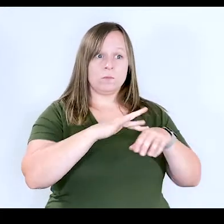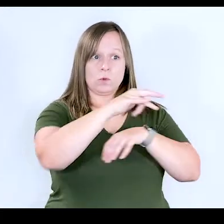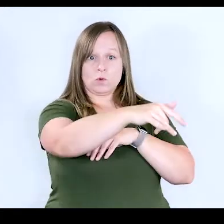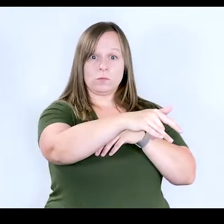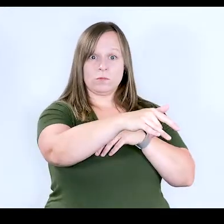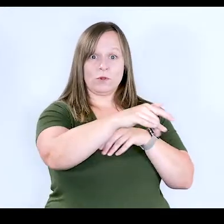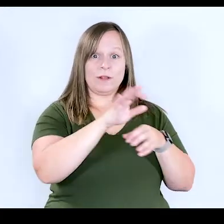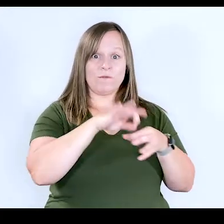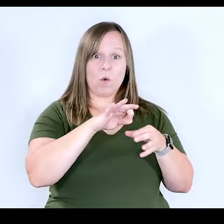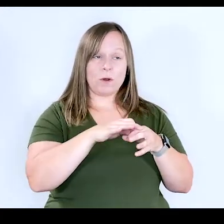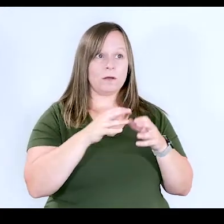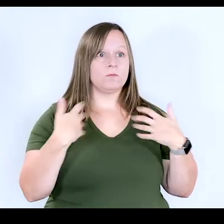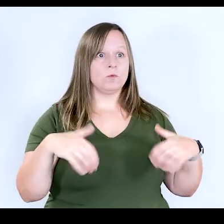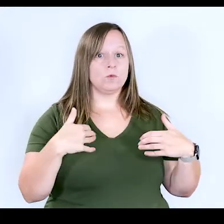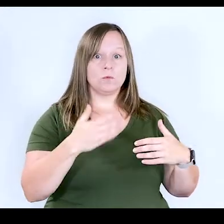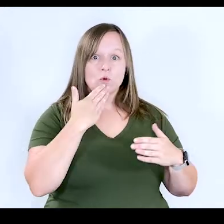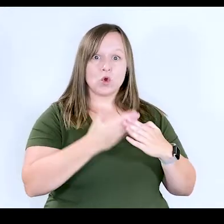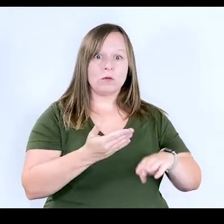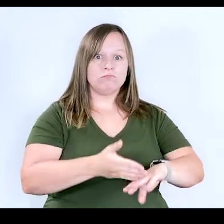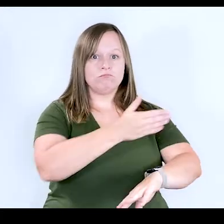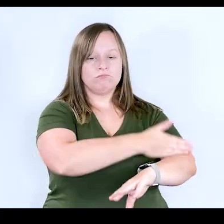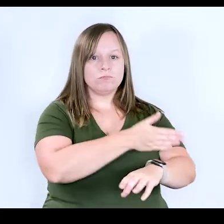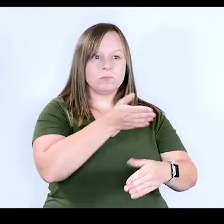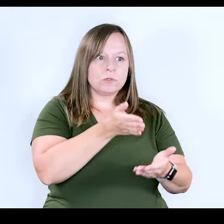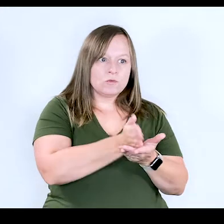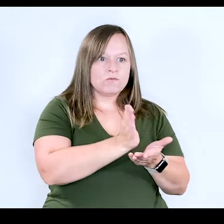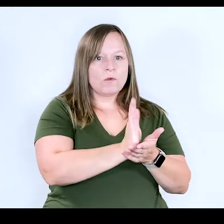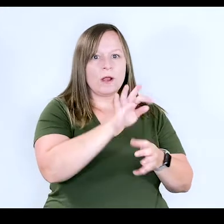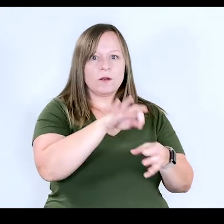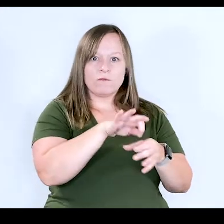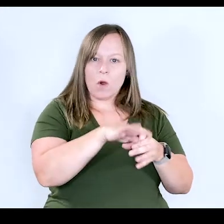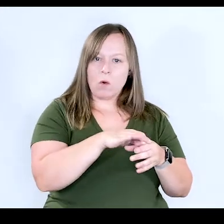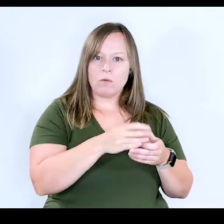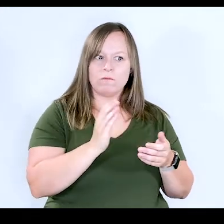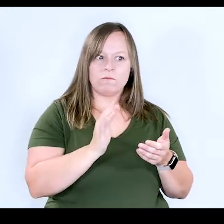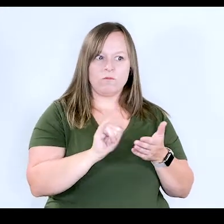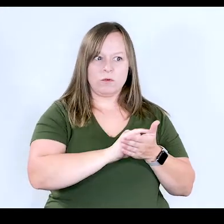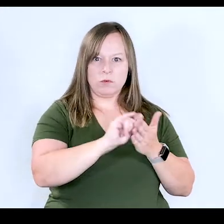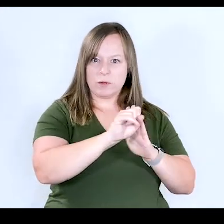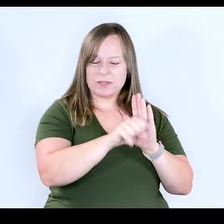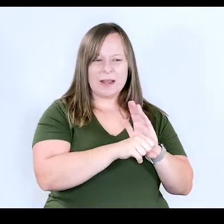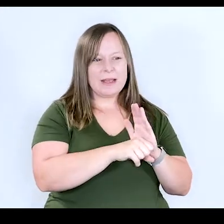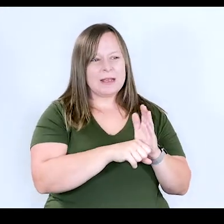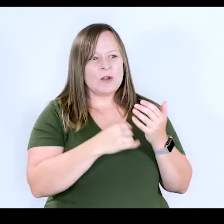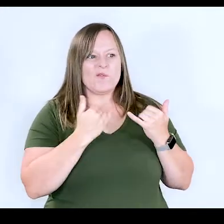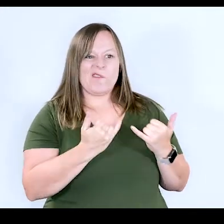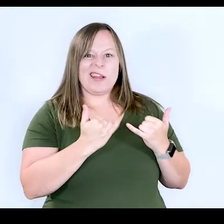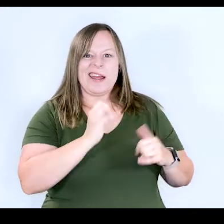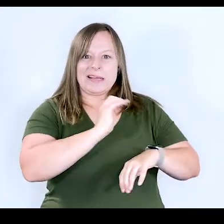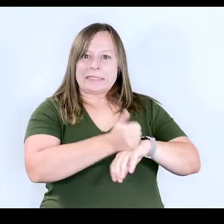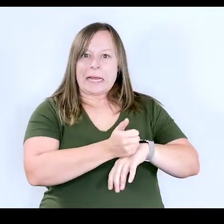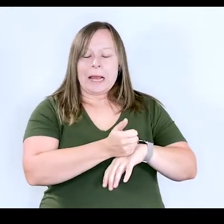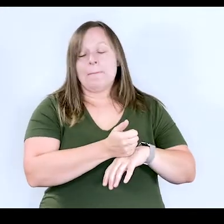was a big step for expanding the right to vote in the state. But as the state is currently set up,